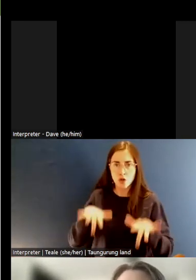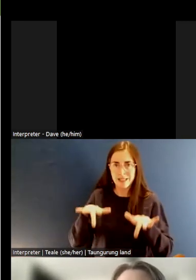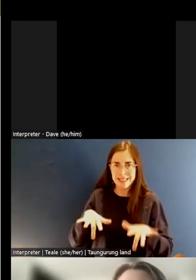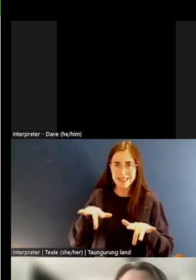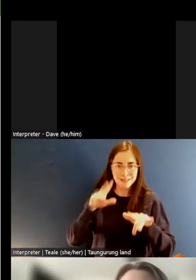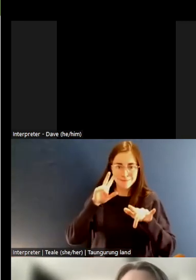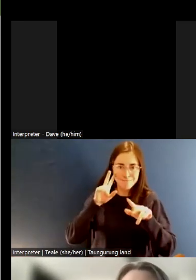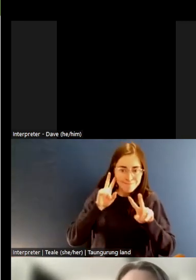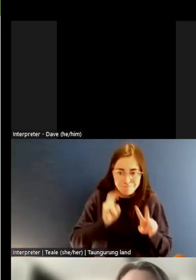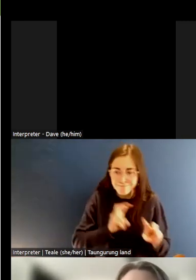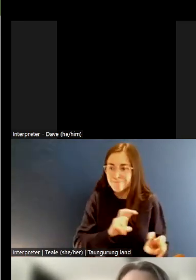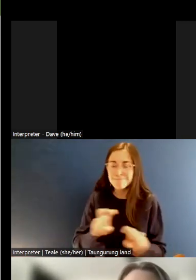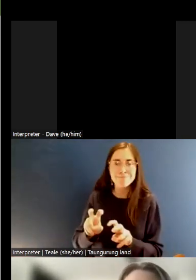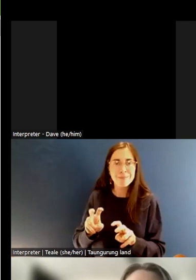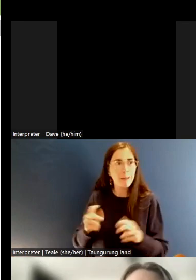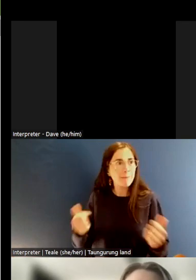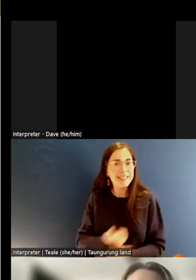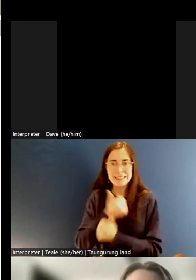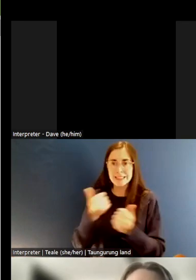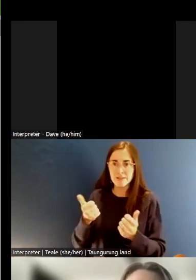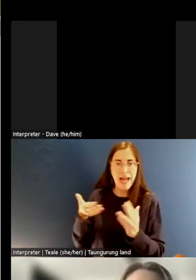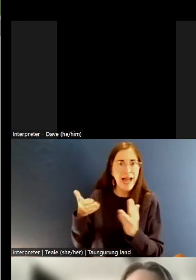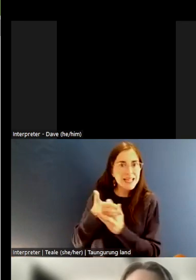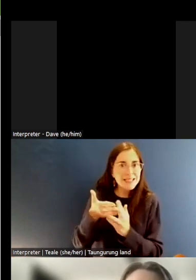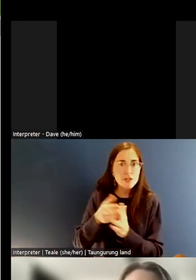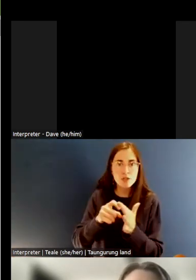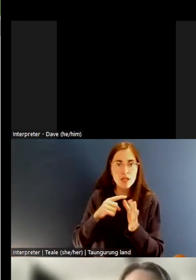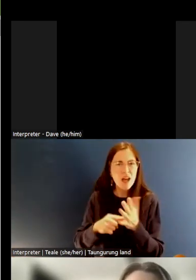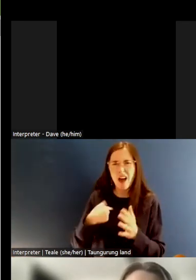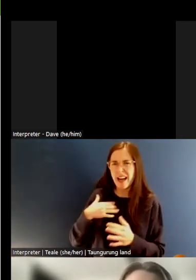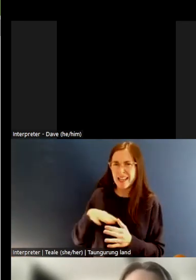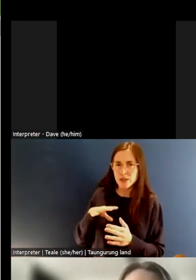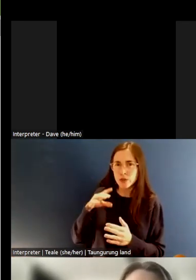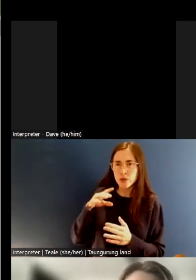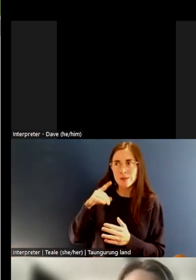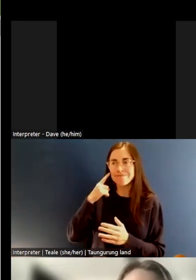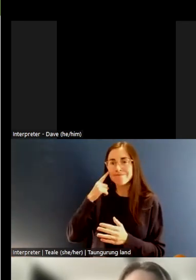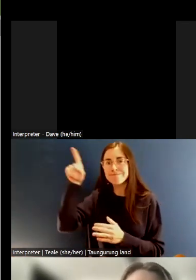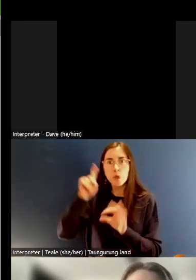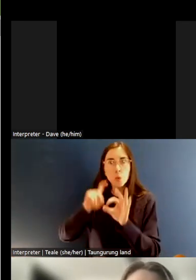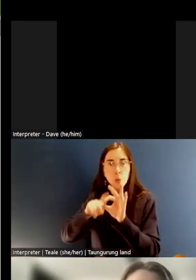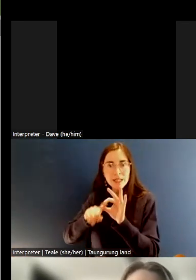I need to refer to our clinical genetic service in Queensland. It takes a year to get in there,